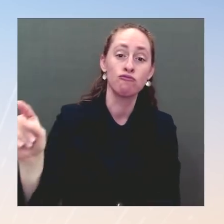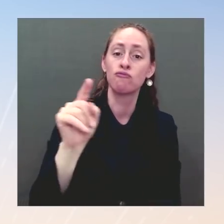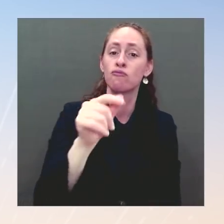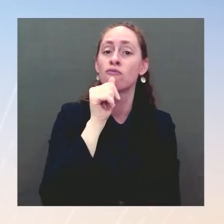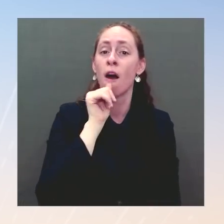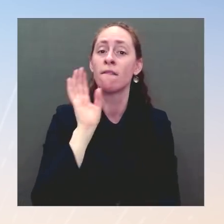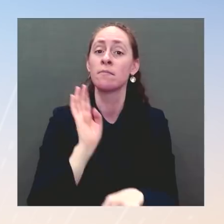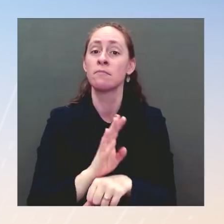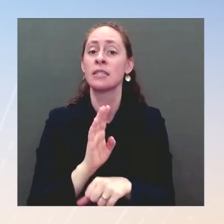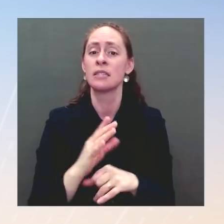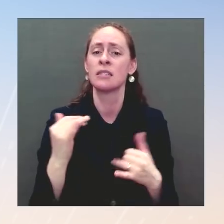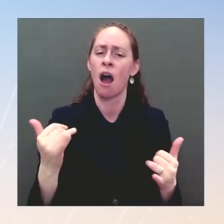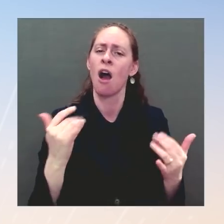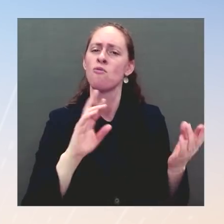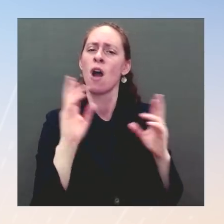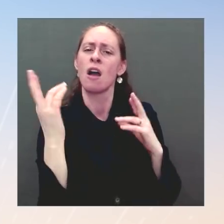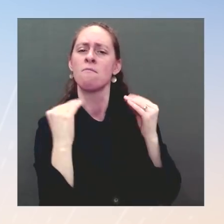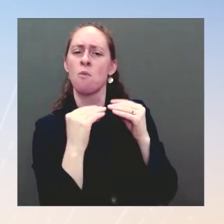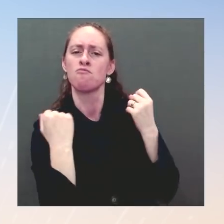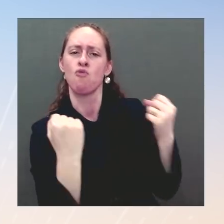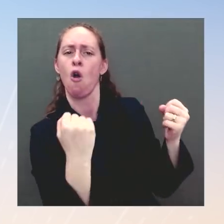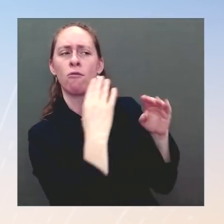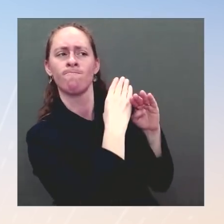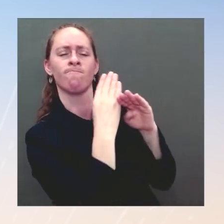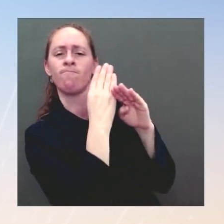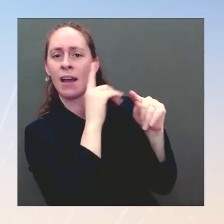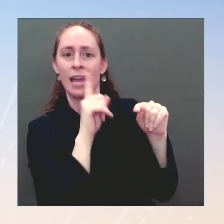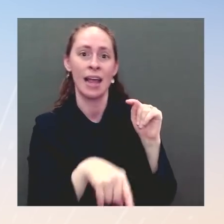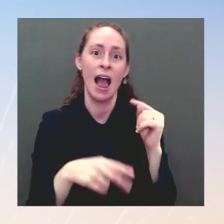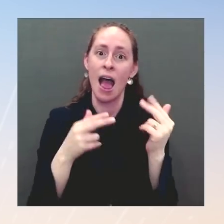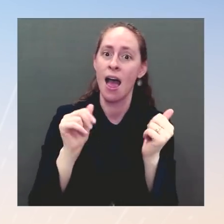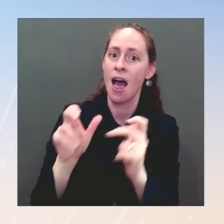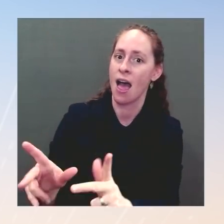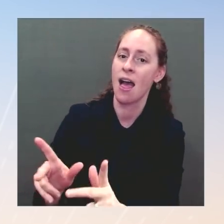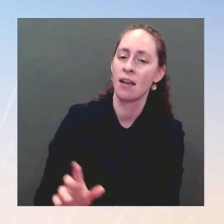The Press: Okay. And then, finally, the State Department spokesman today said you guys are doing everything